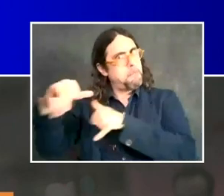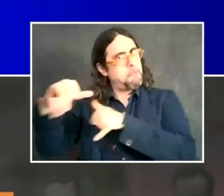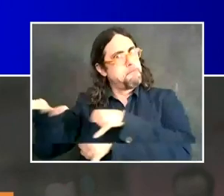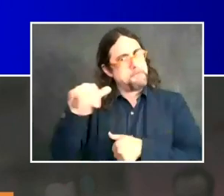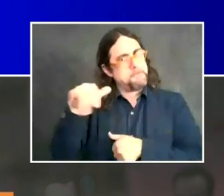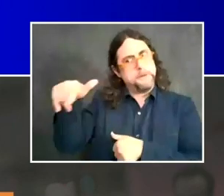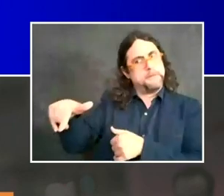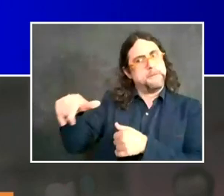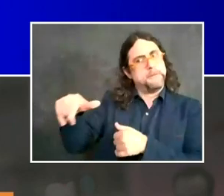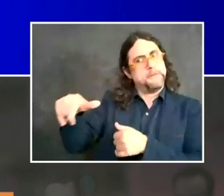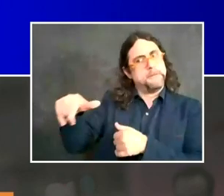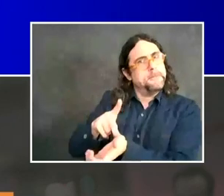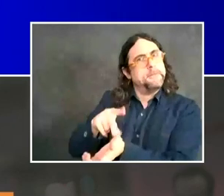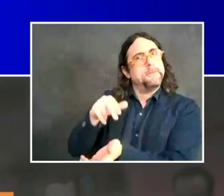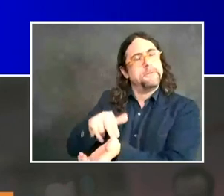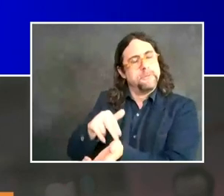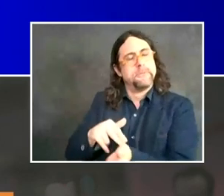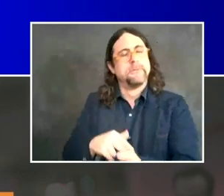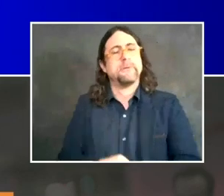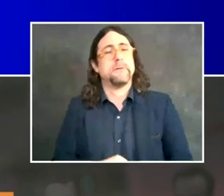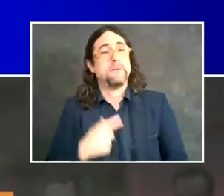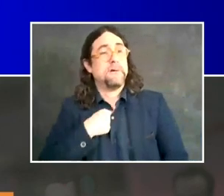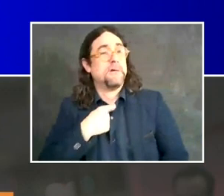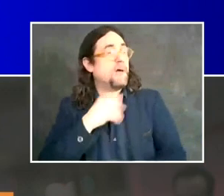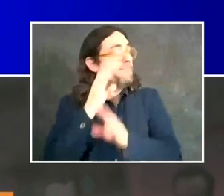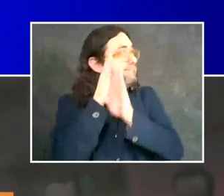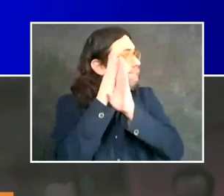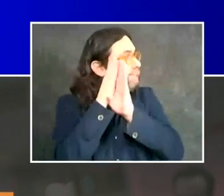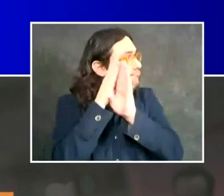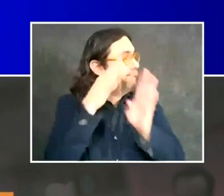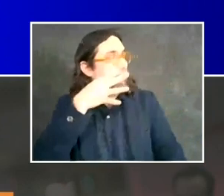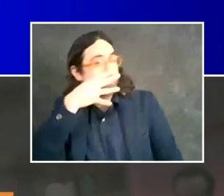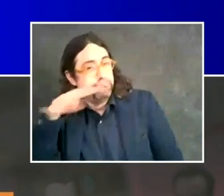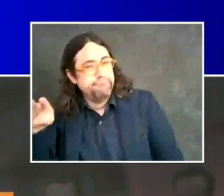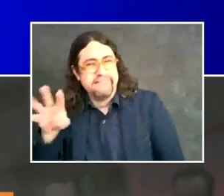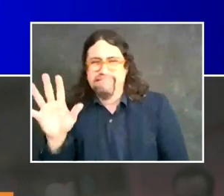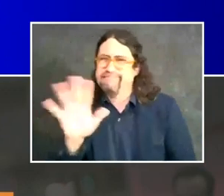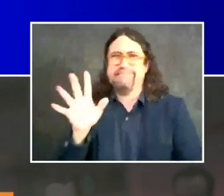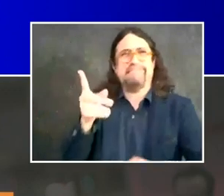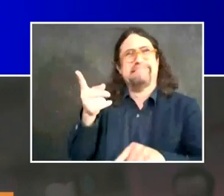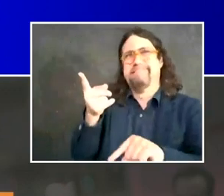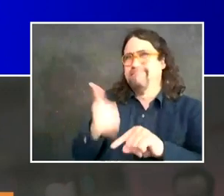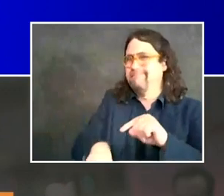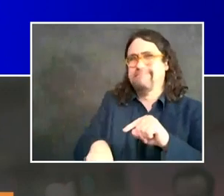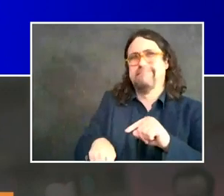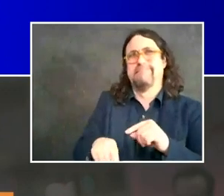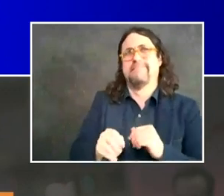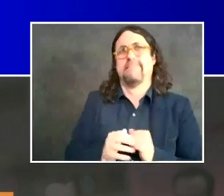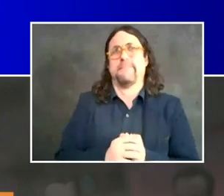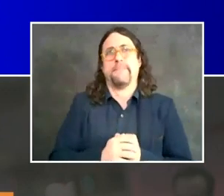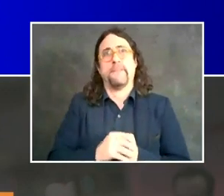THE MILITARY UNDERSTANDS THAT. I JUST MET WITH SOME OF THE